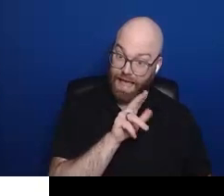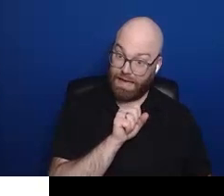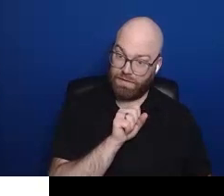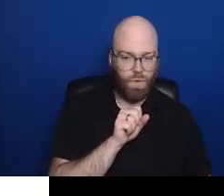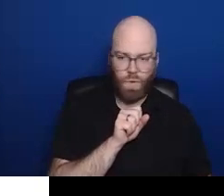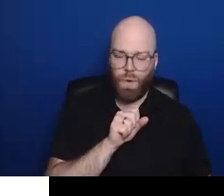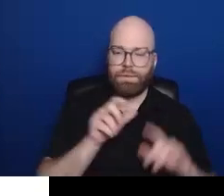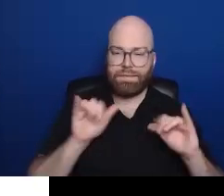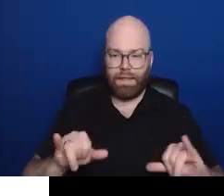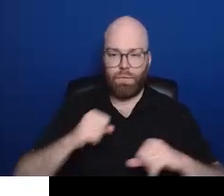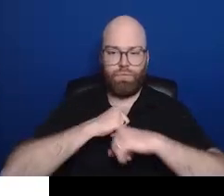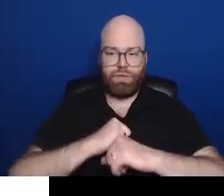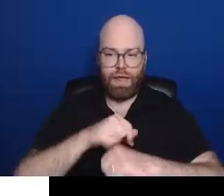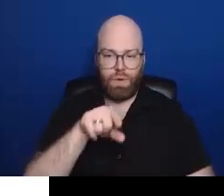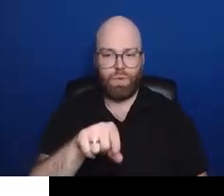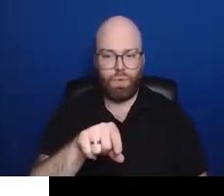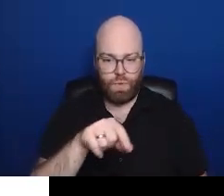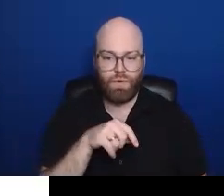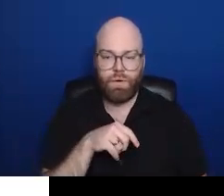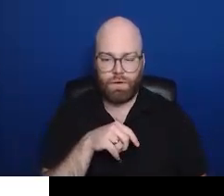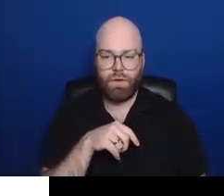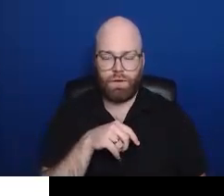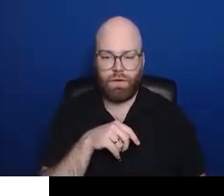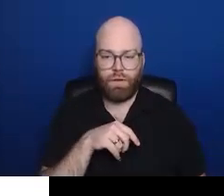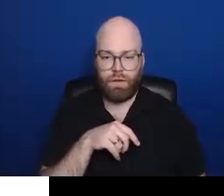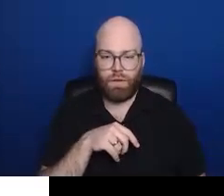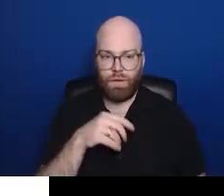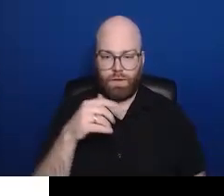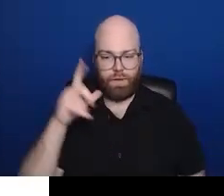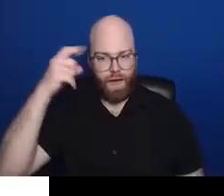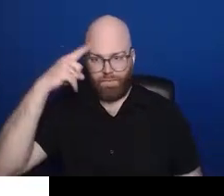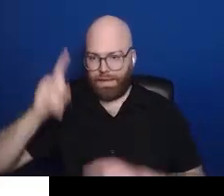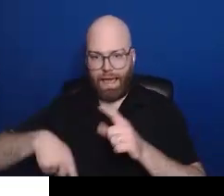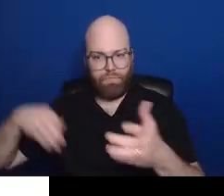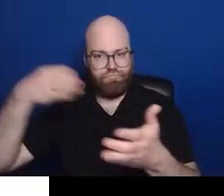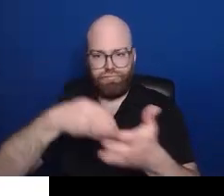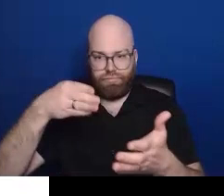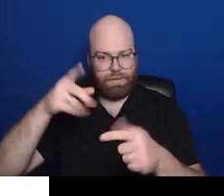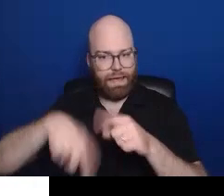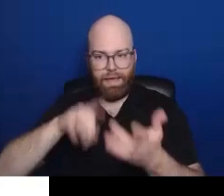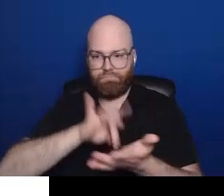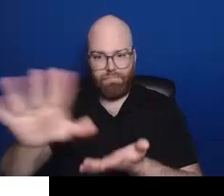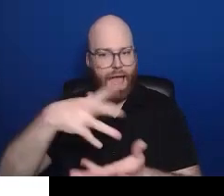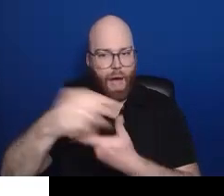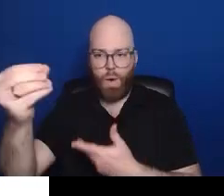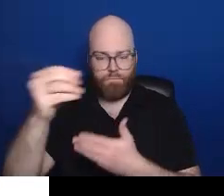to defer taking any type of action against that individual, from removing them from the country. Okay.